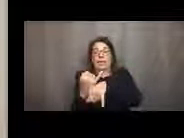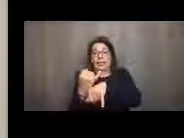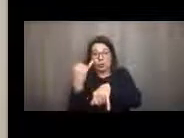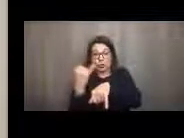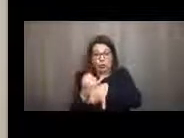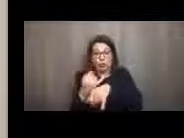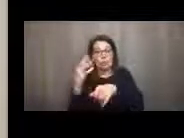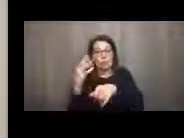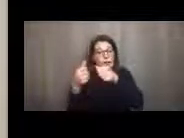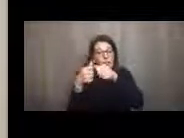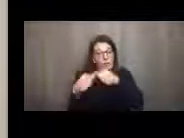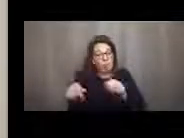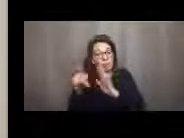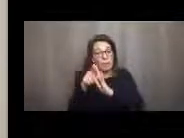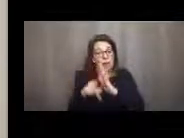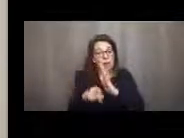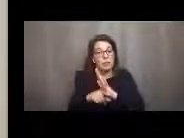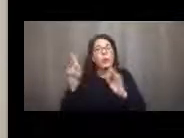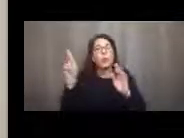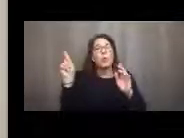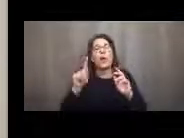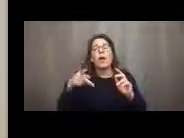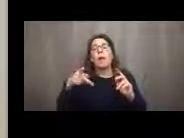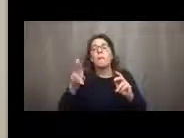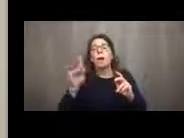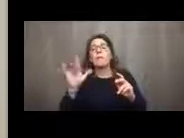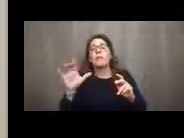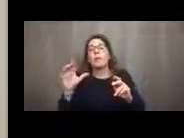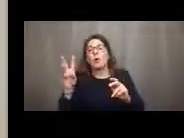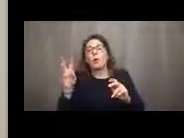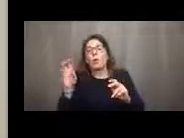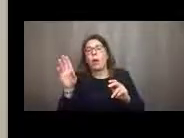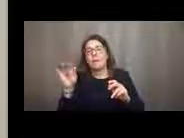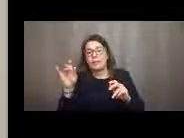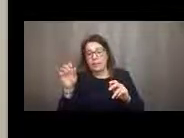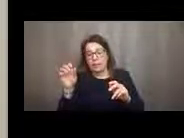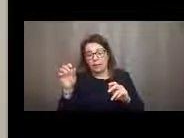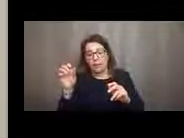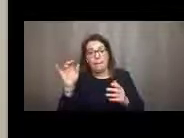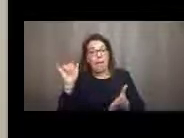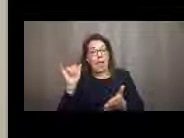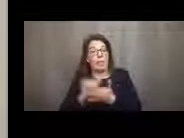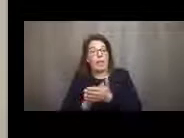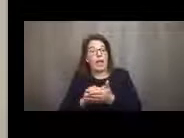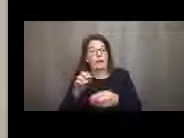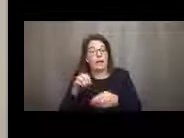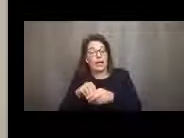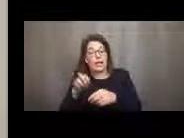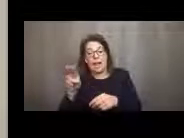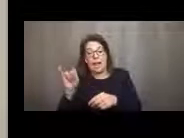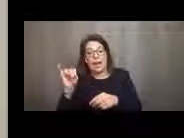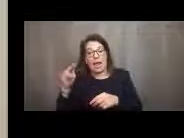their policy on a public website, and this is provided in the NIH Grants Policy Statement